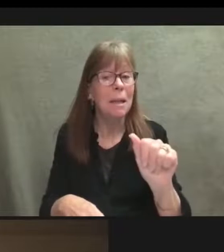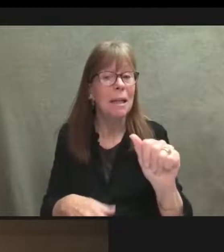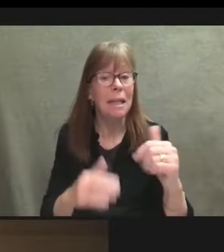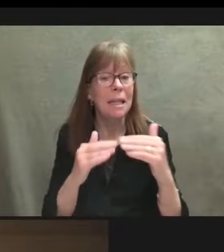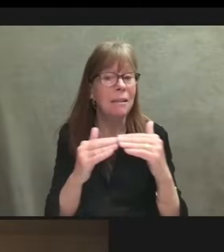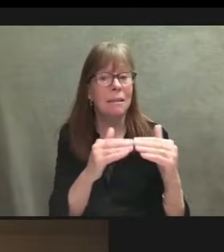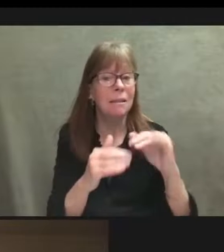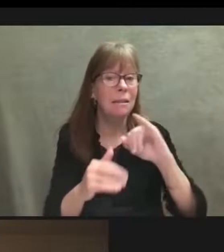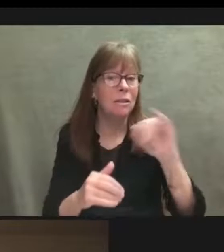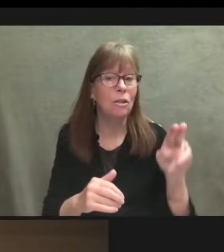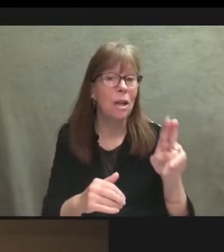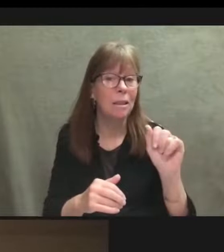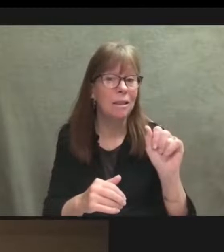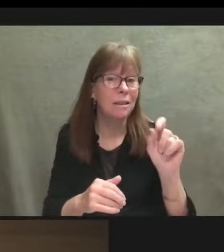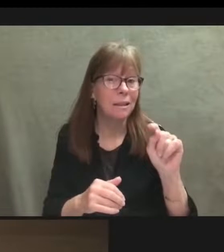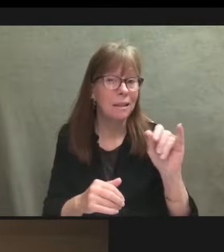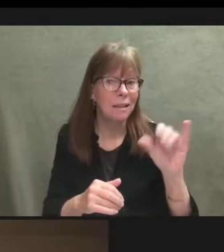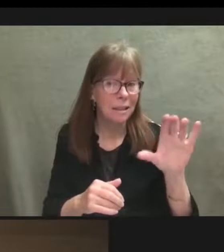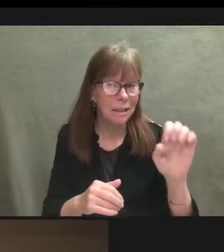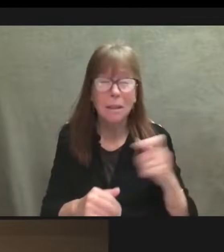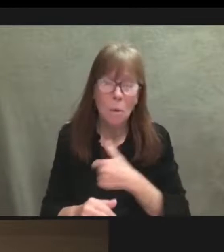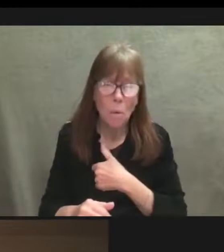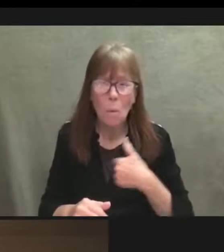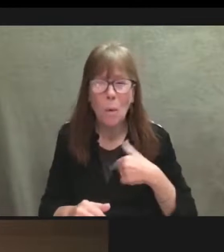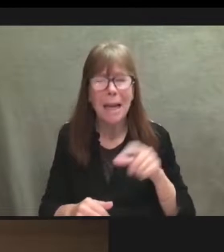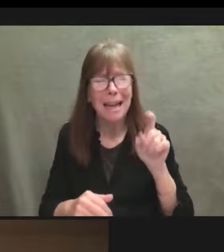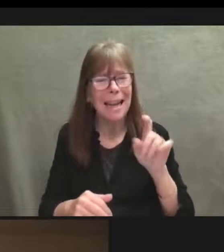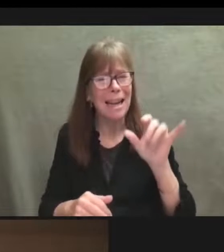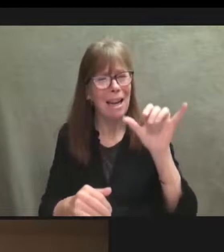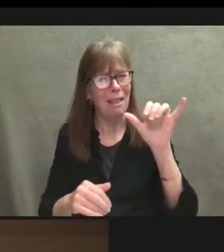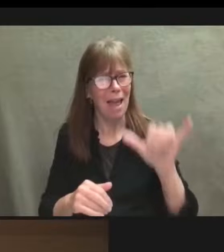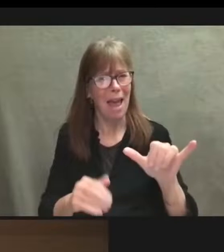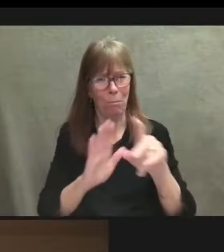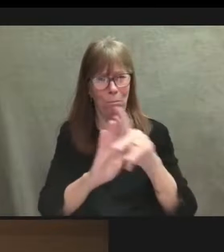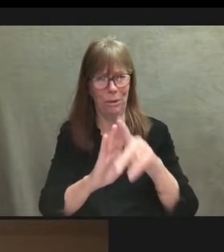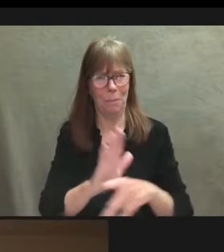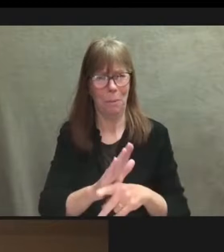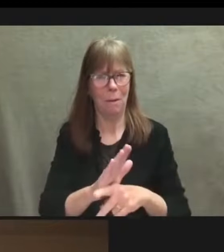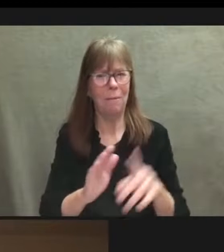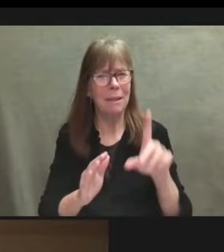we do need the principles of disability justice, to really advance our cause,